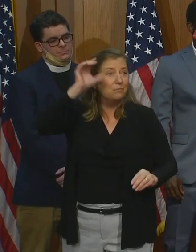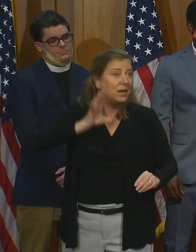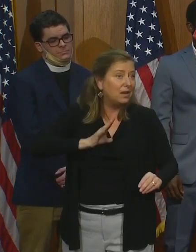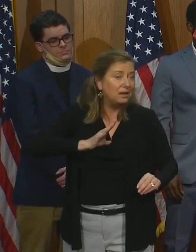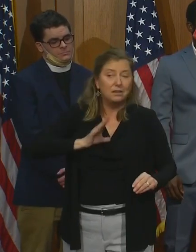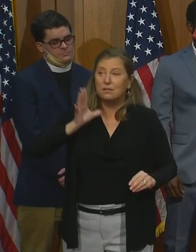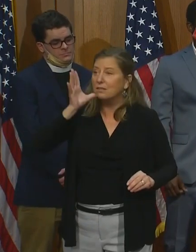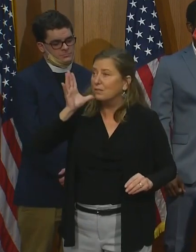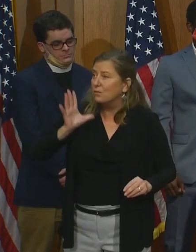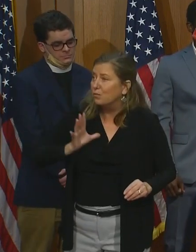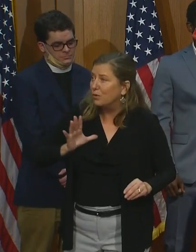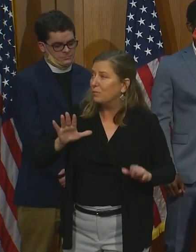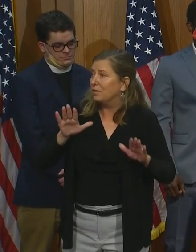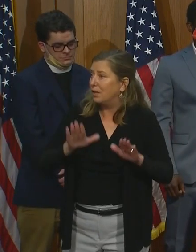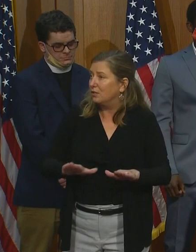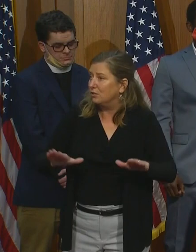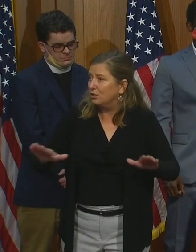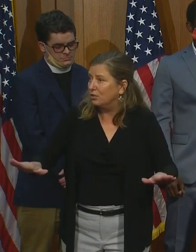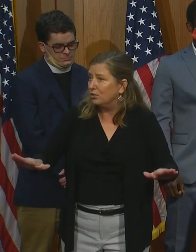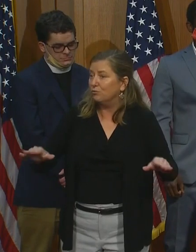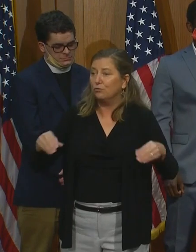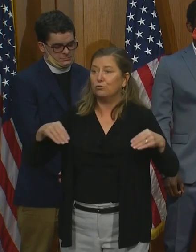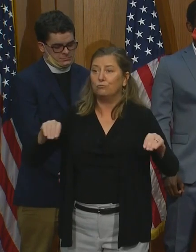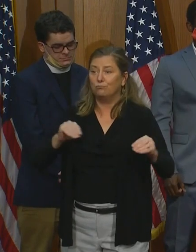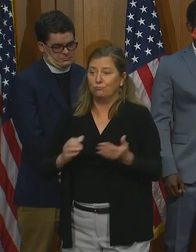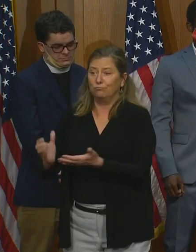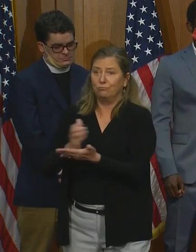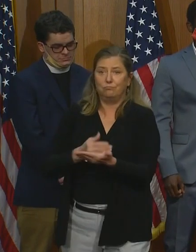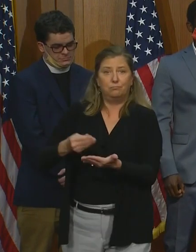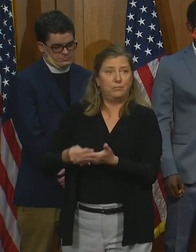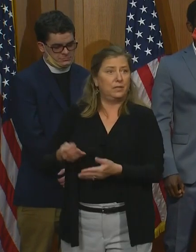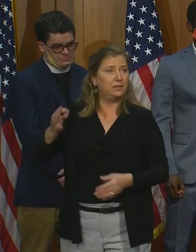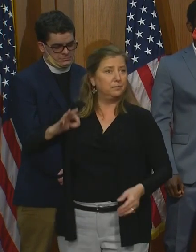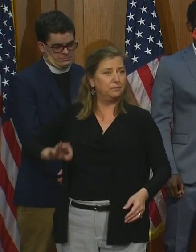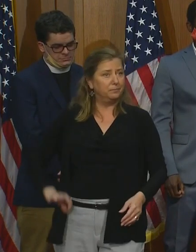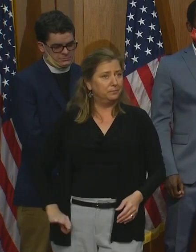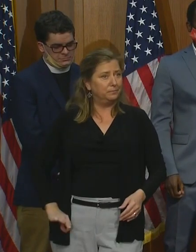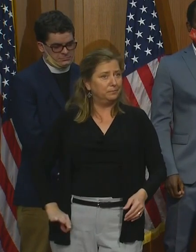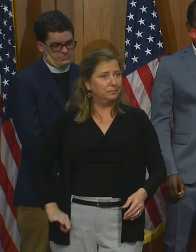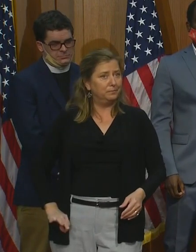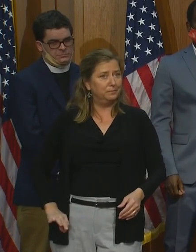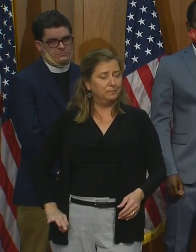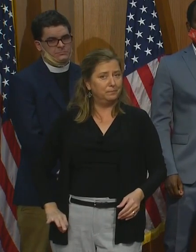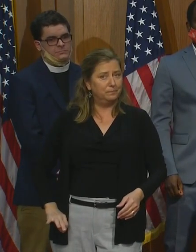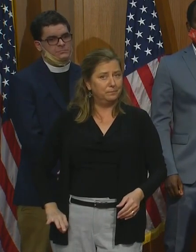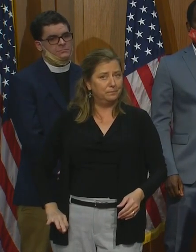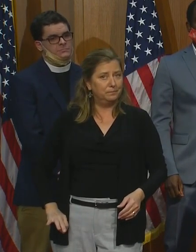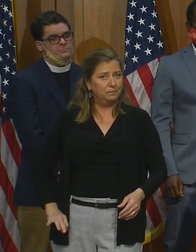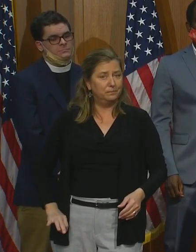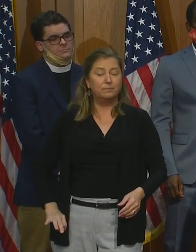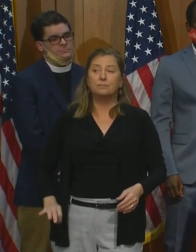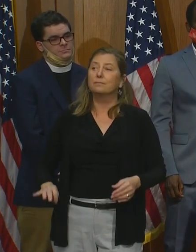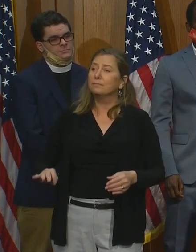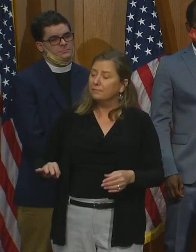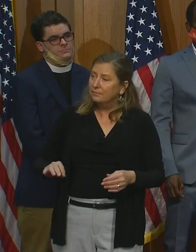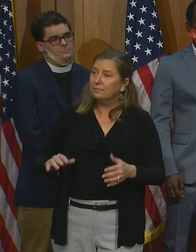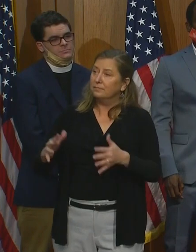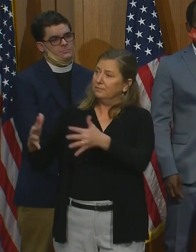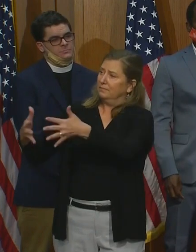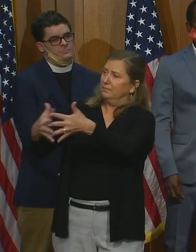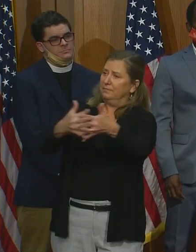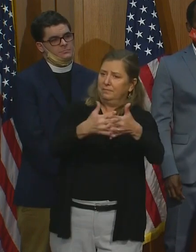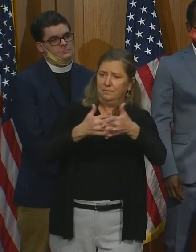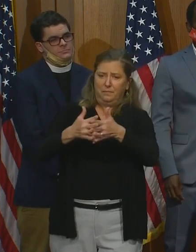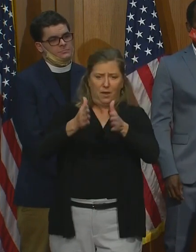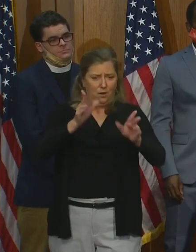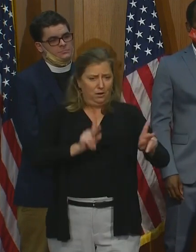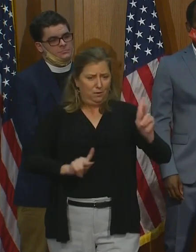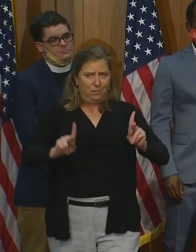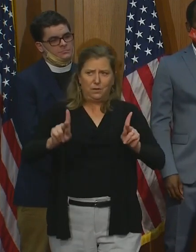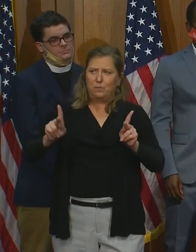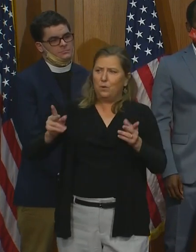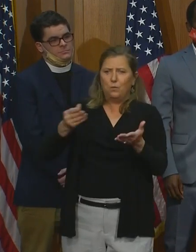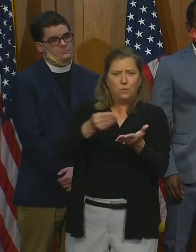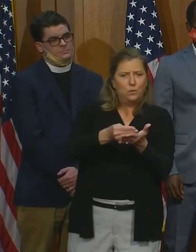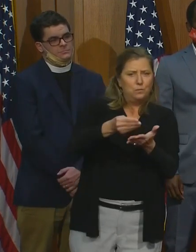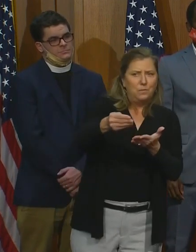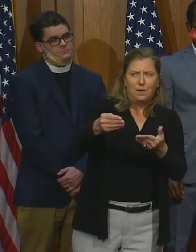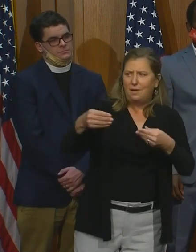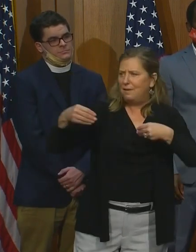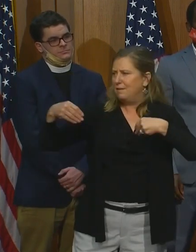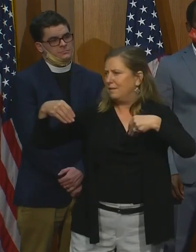SELL MEN WOMEN AND CHILDREN FOR